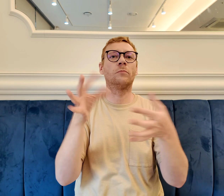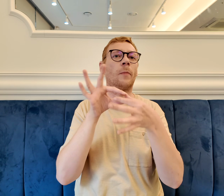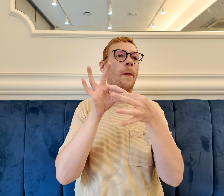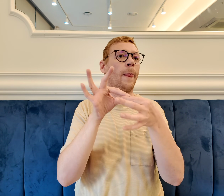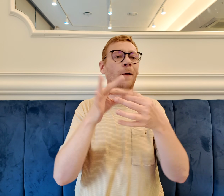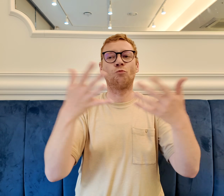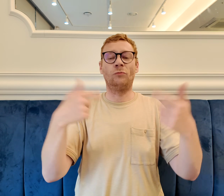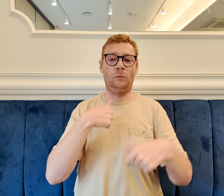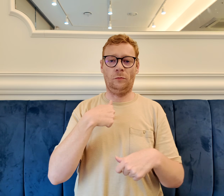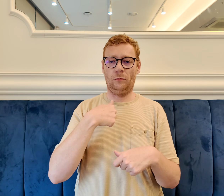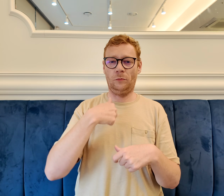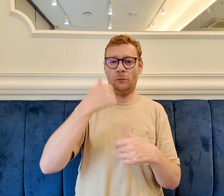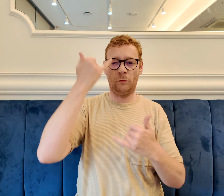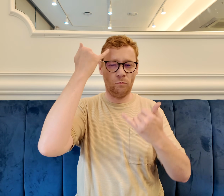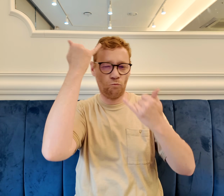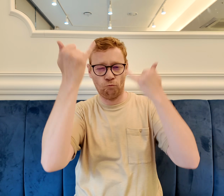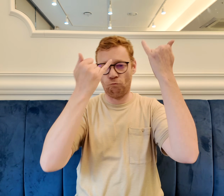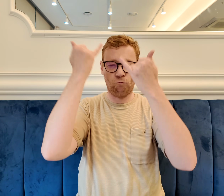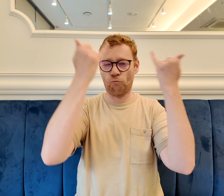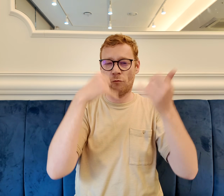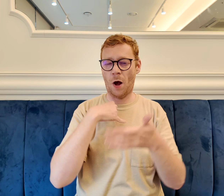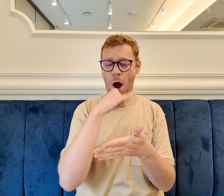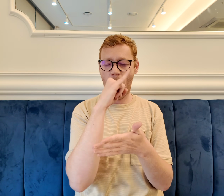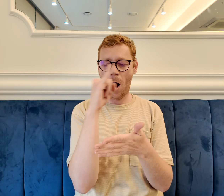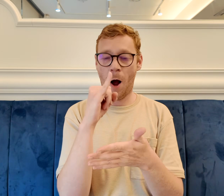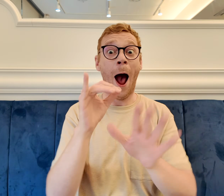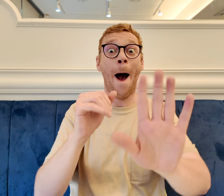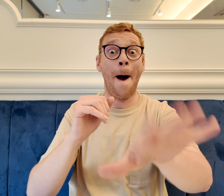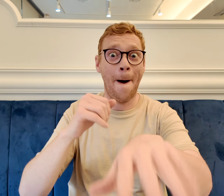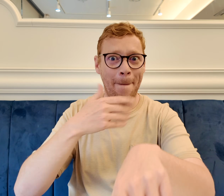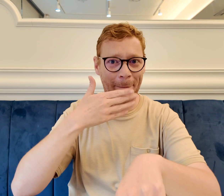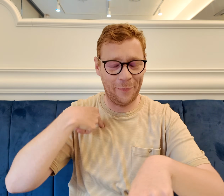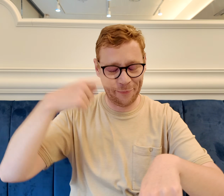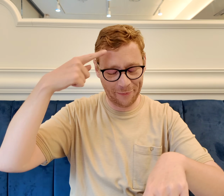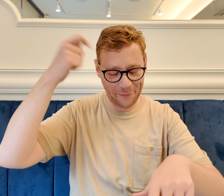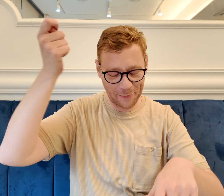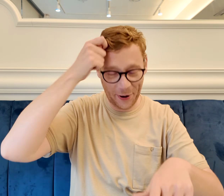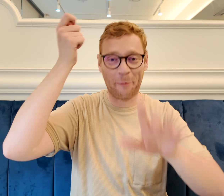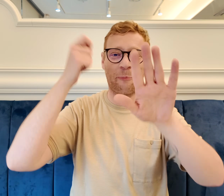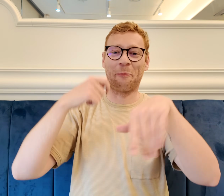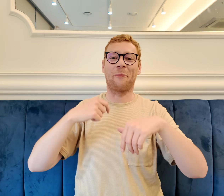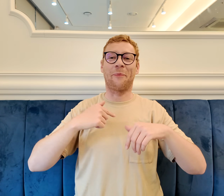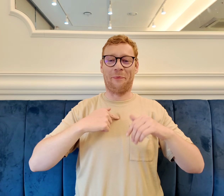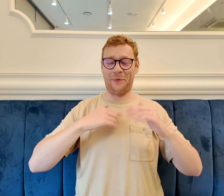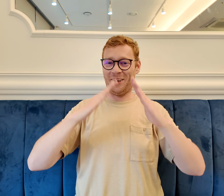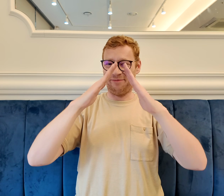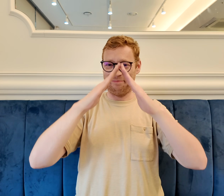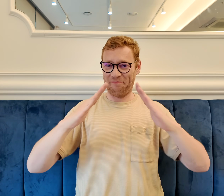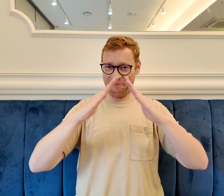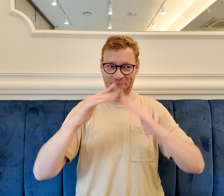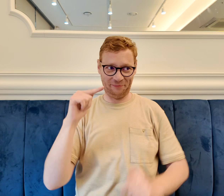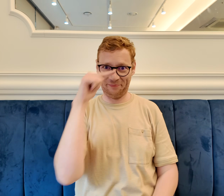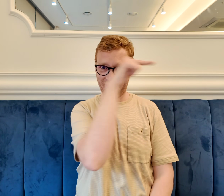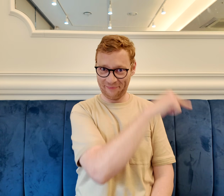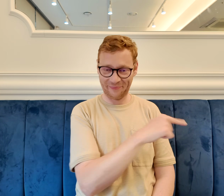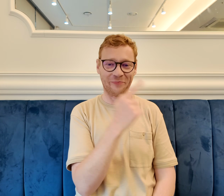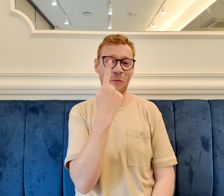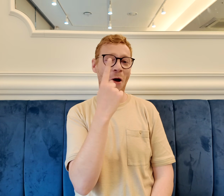I have a lot of ideas, and artistic inspiration... Oh! An example just popped into my head. When I was in Jeonju,